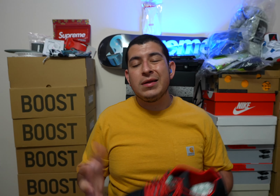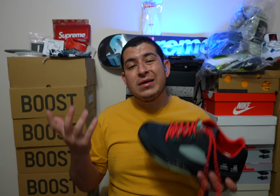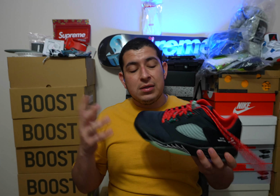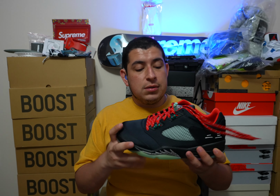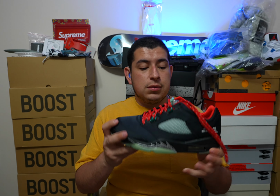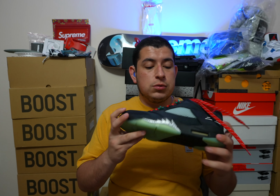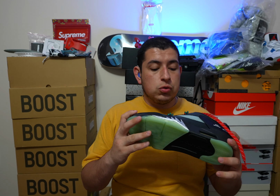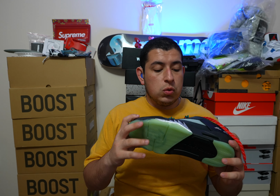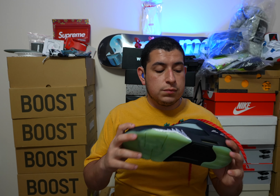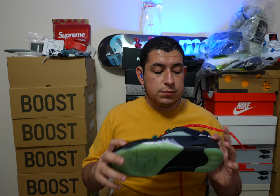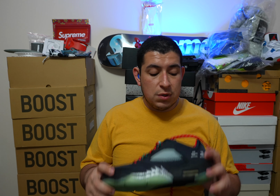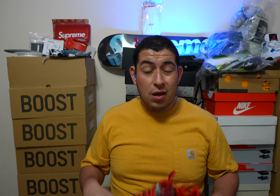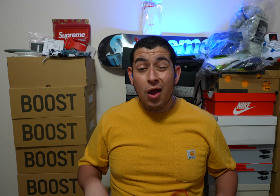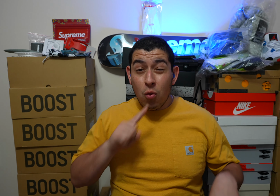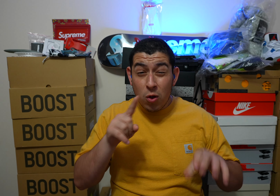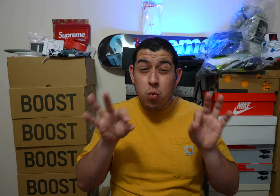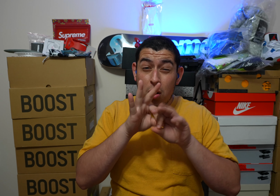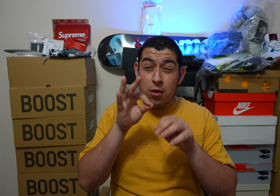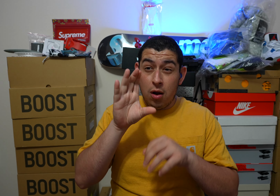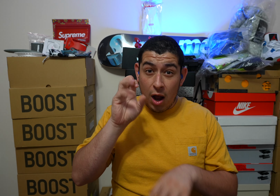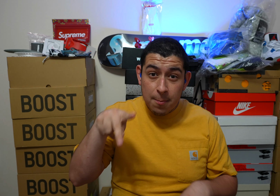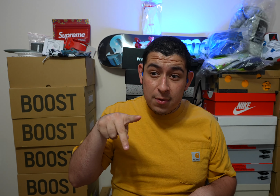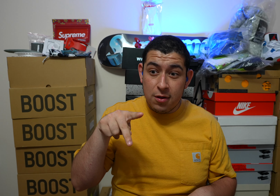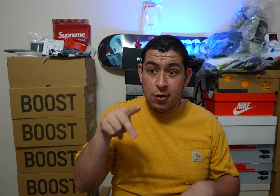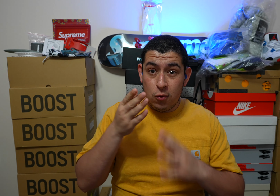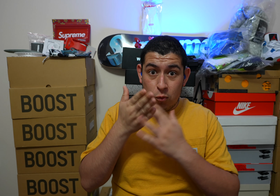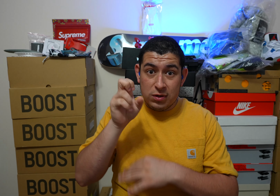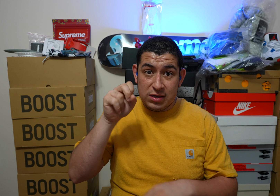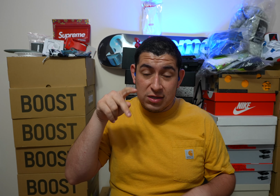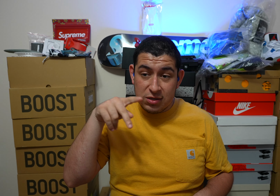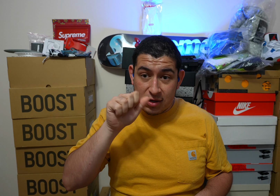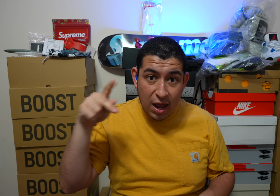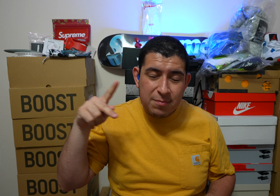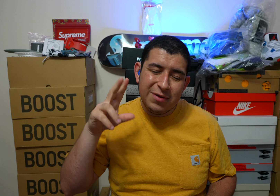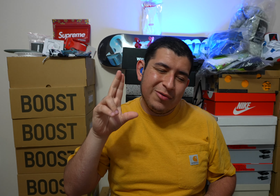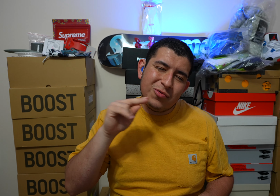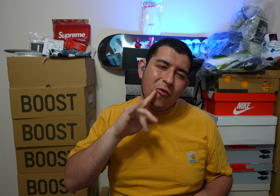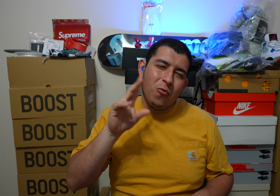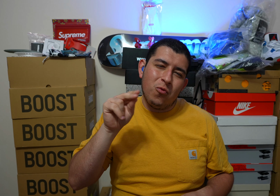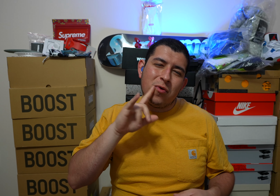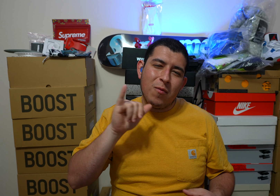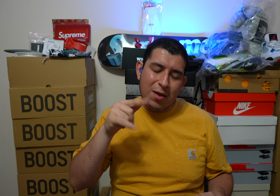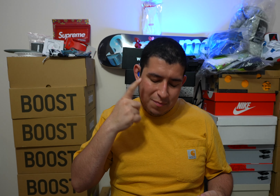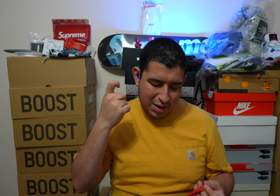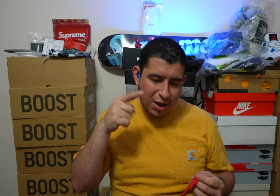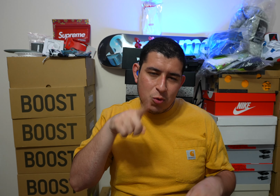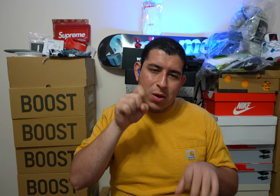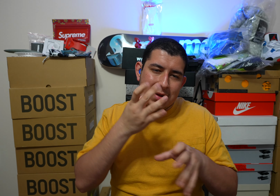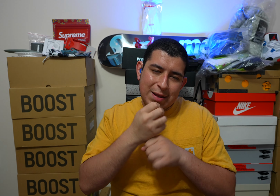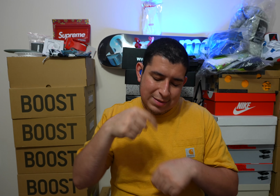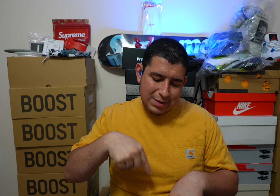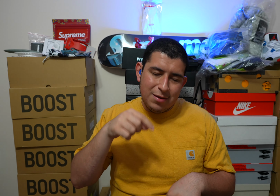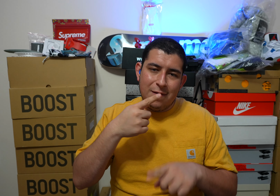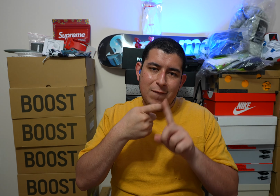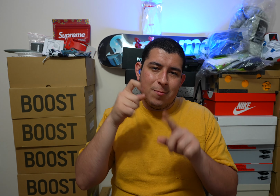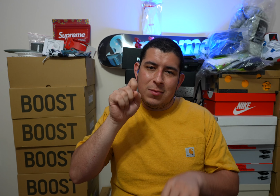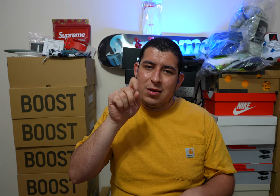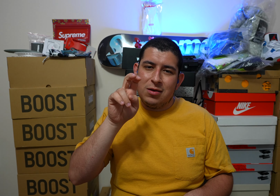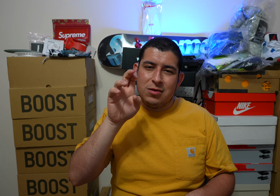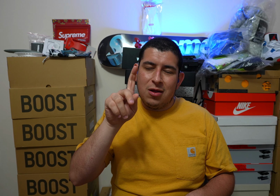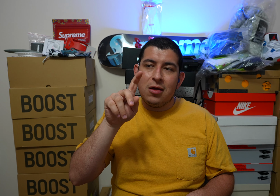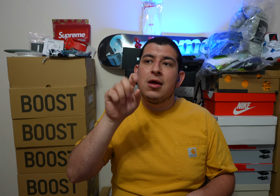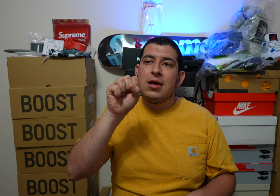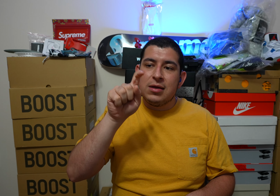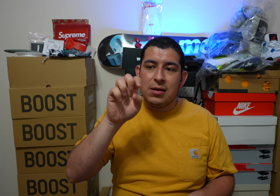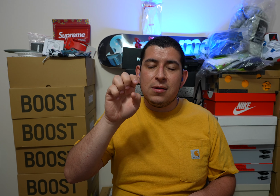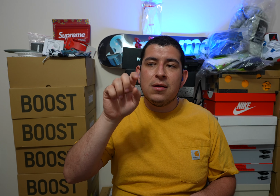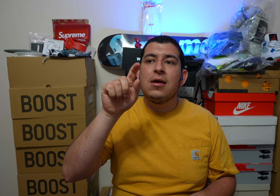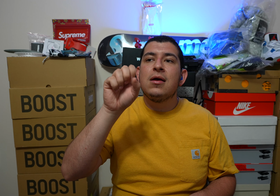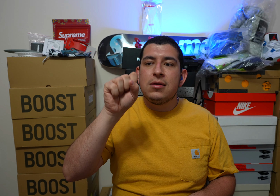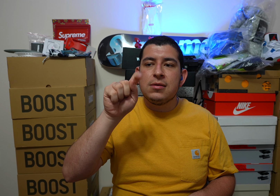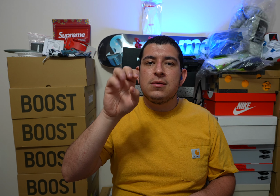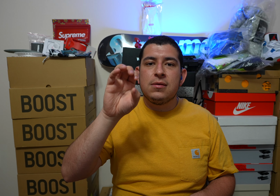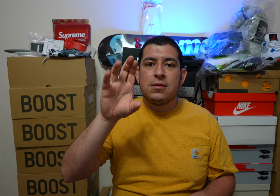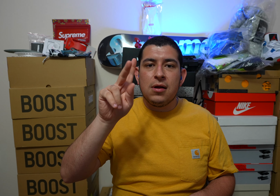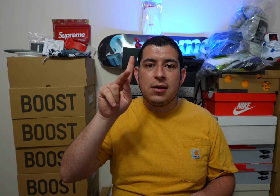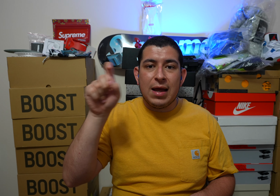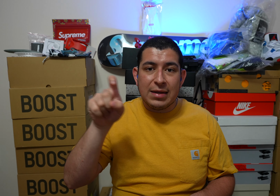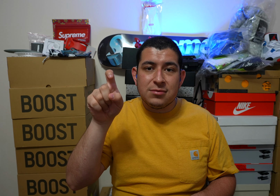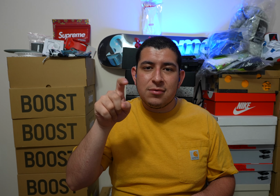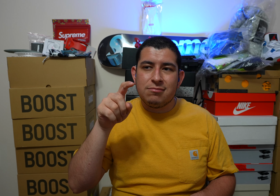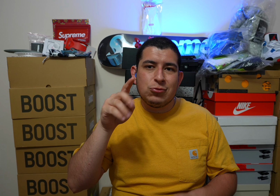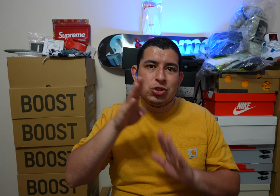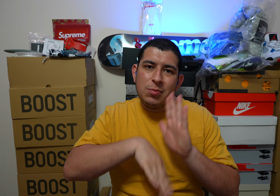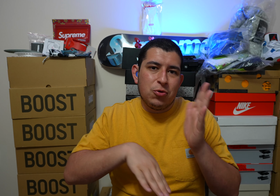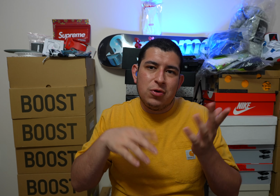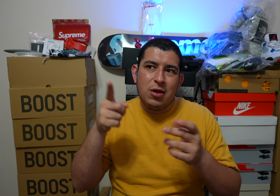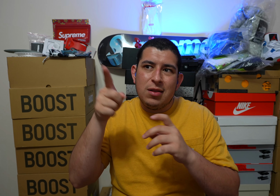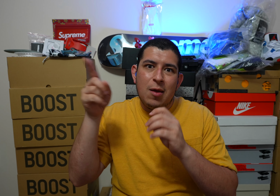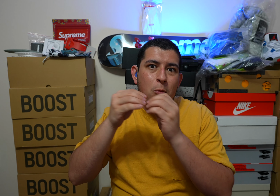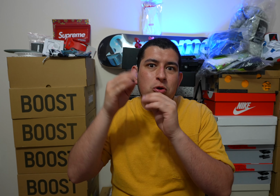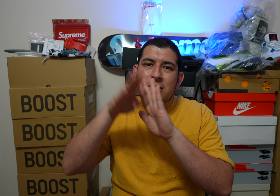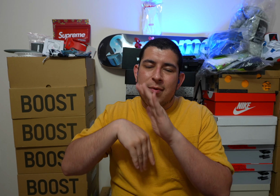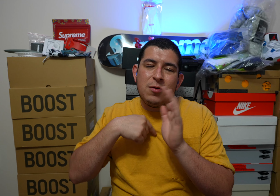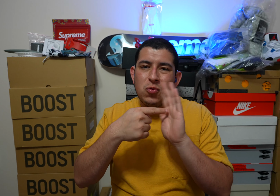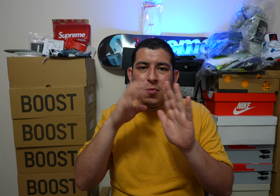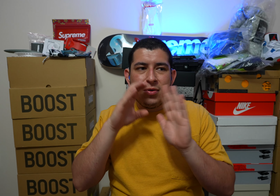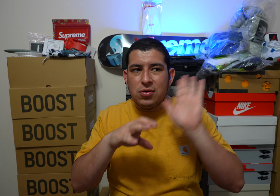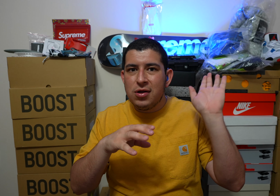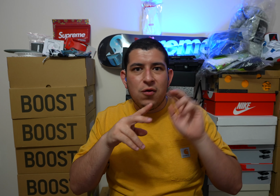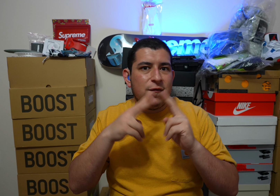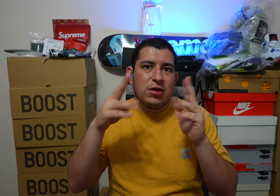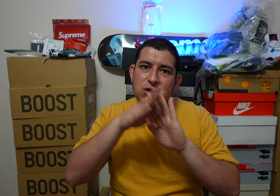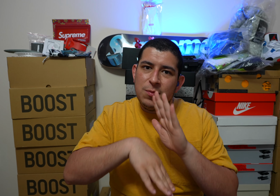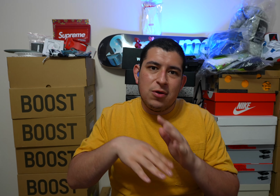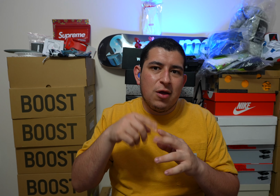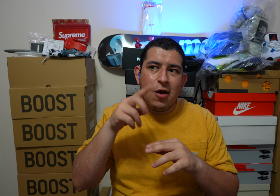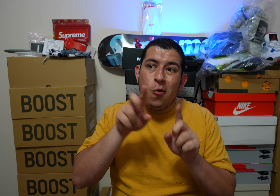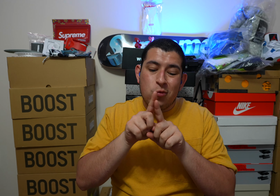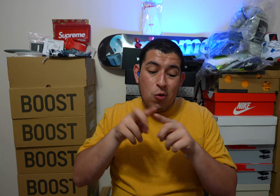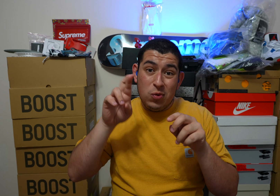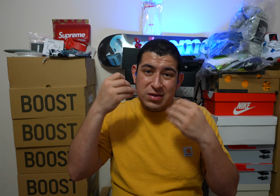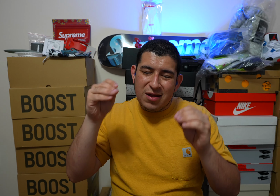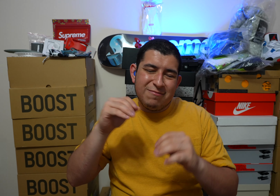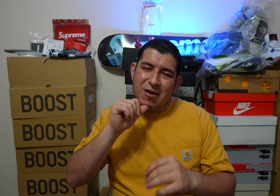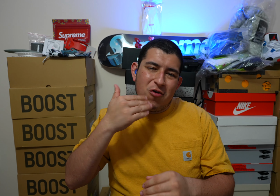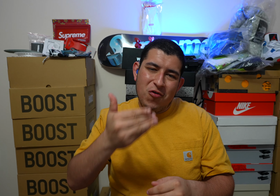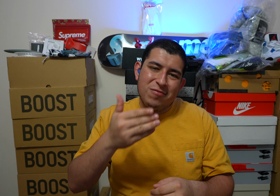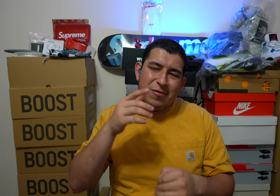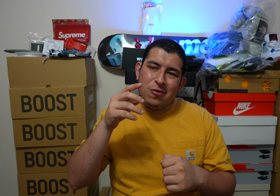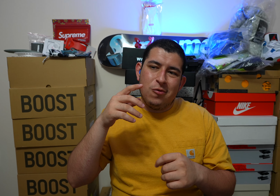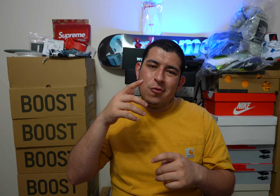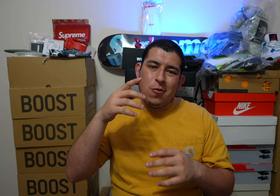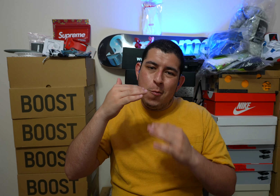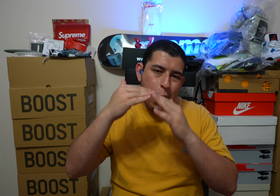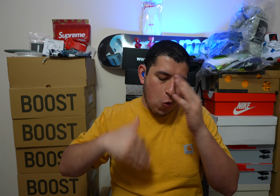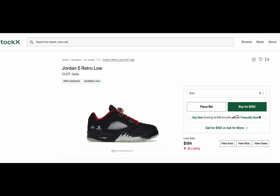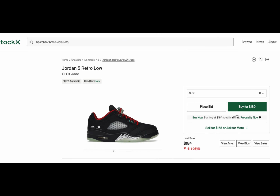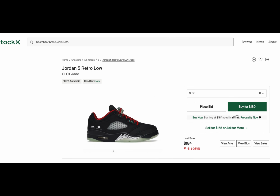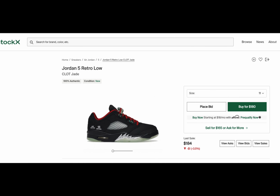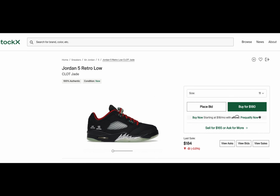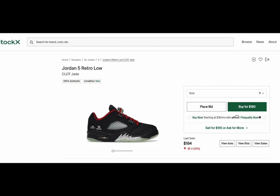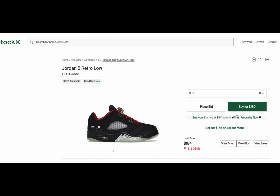Is it a worth cop? I would say no. Because you can buy it from StockX for cheaper than retail.